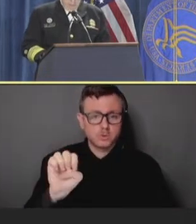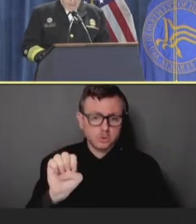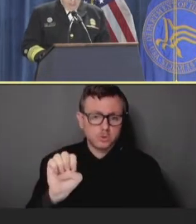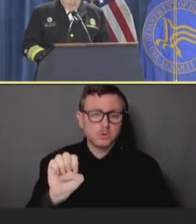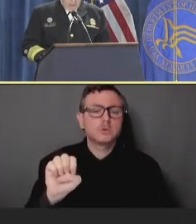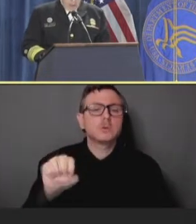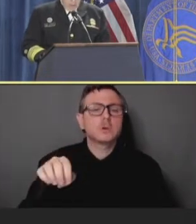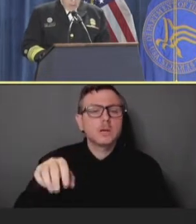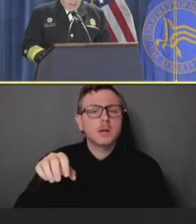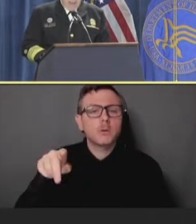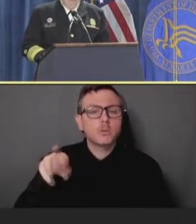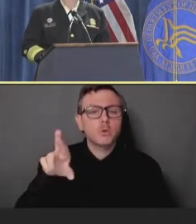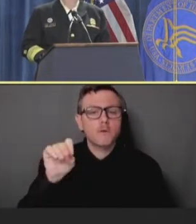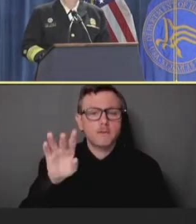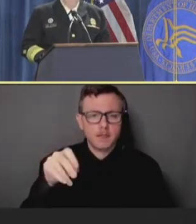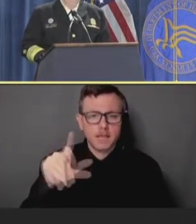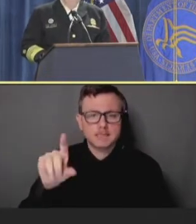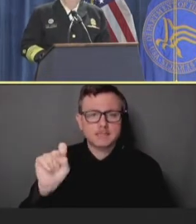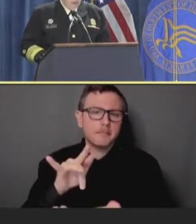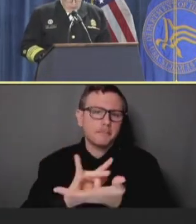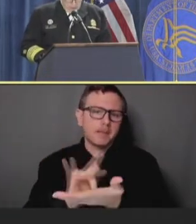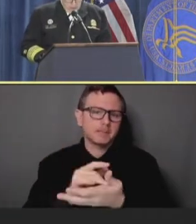So, we need to remain vigilant.